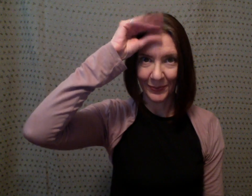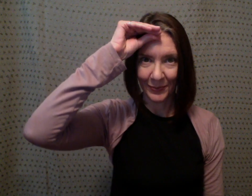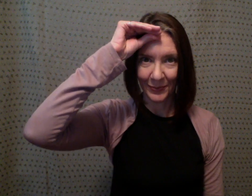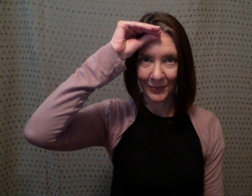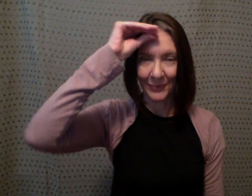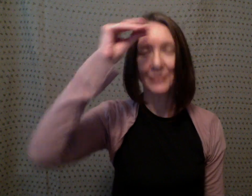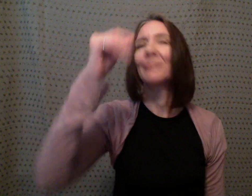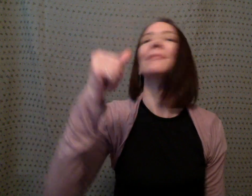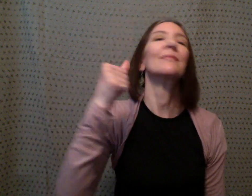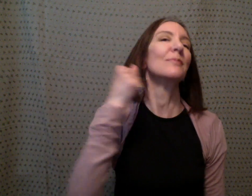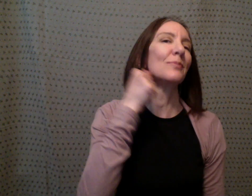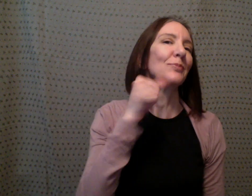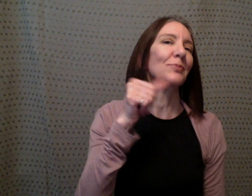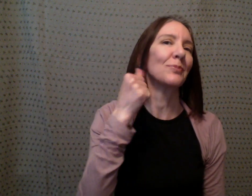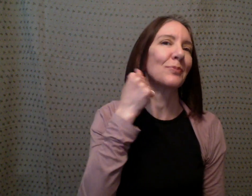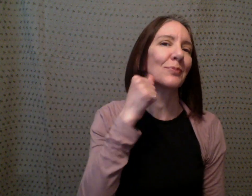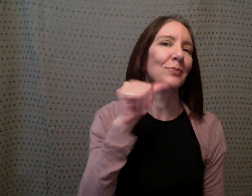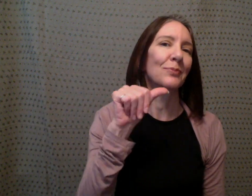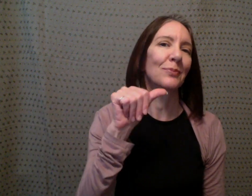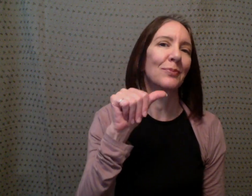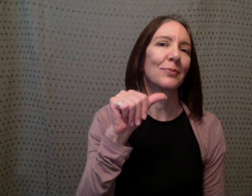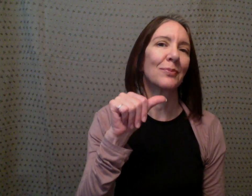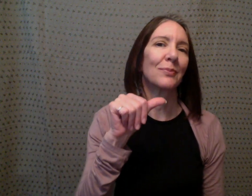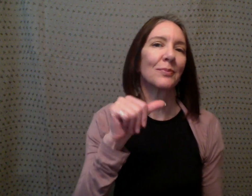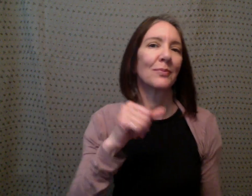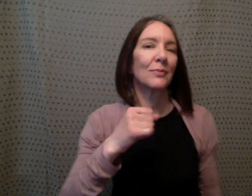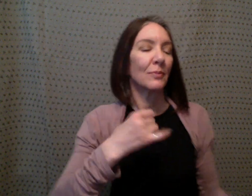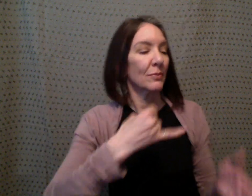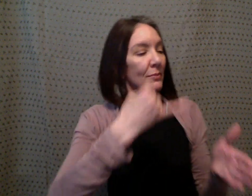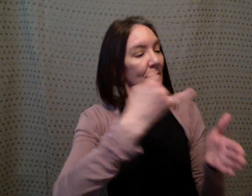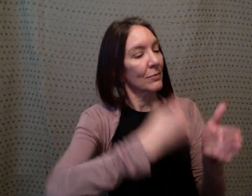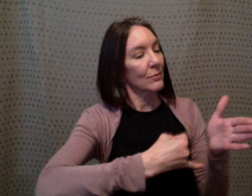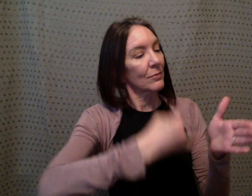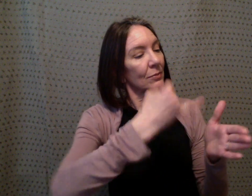boy, girl